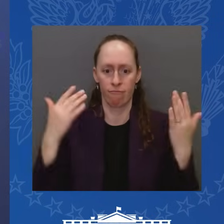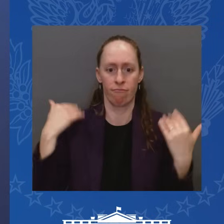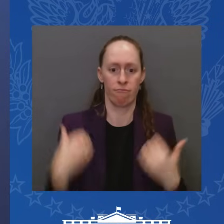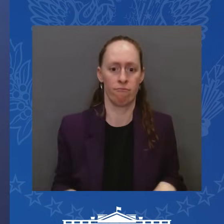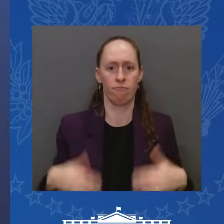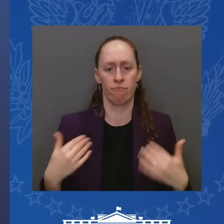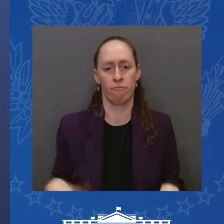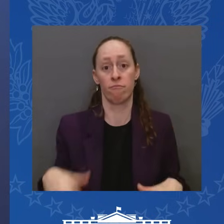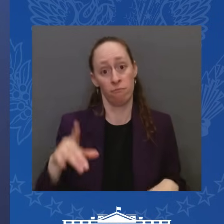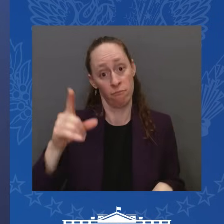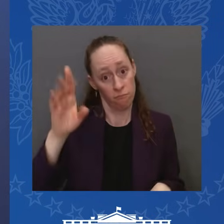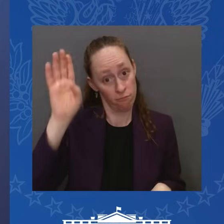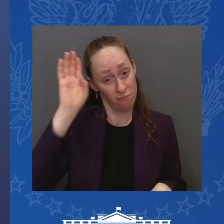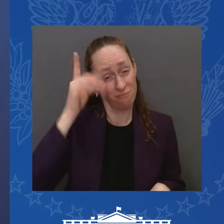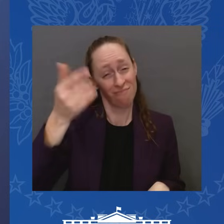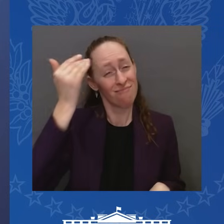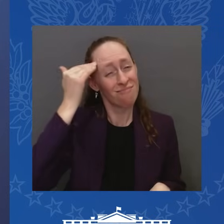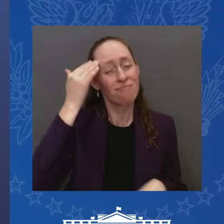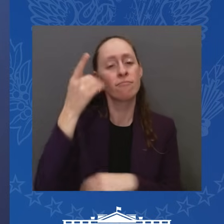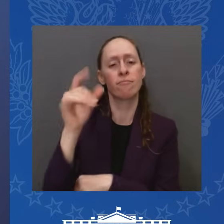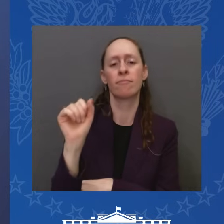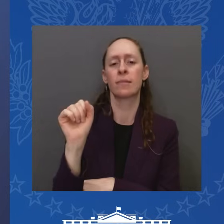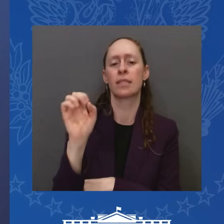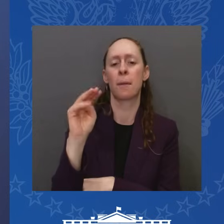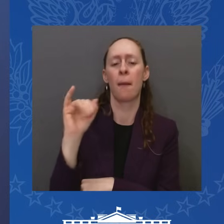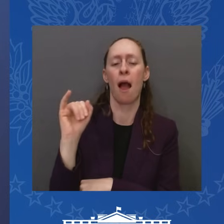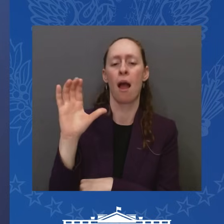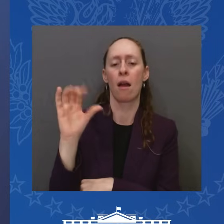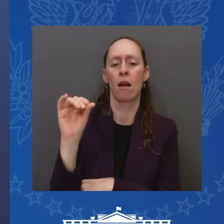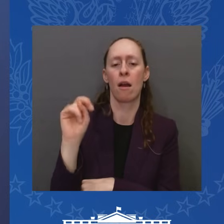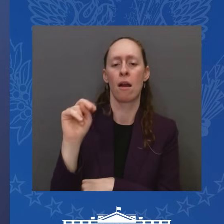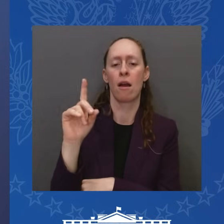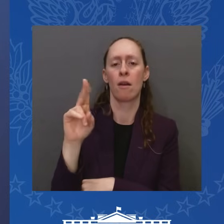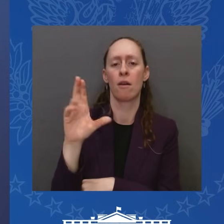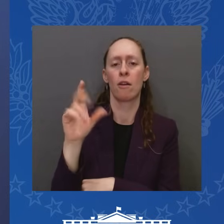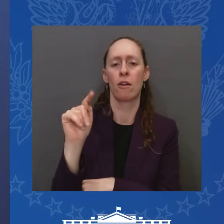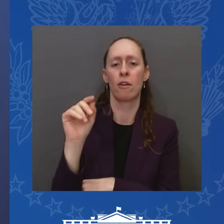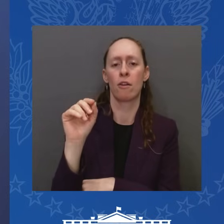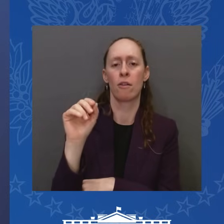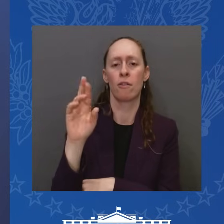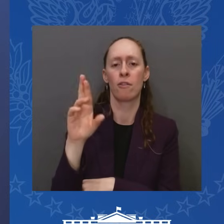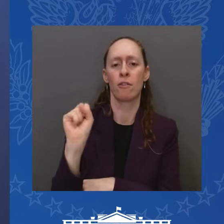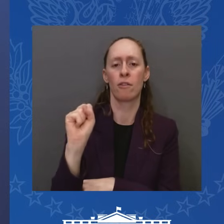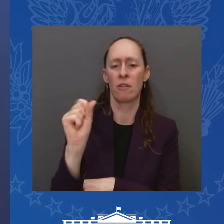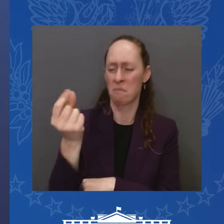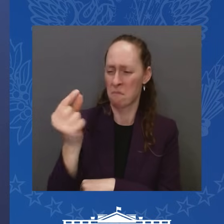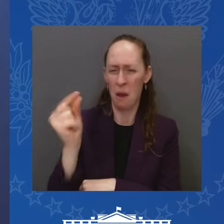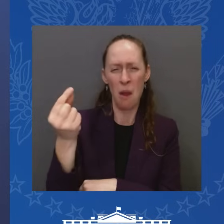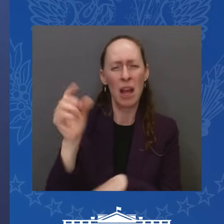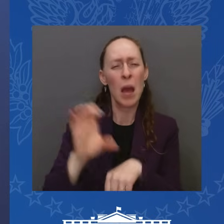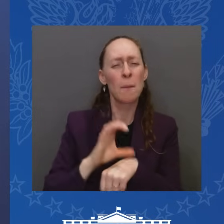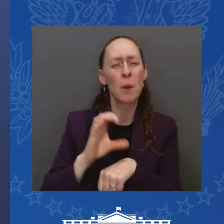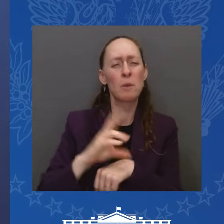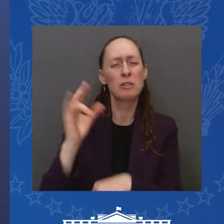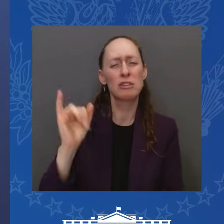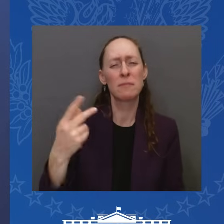that are about the size of the tip of your little finger. They affect nearly everything in our lives from cellphones, to automobiles, to refrigerators,